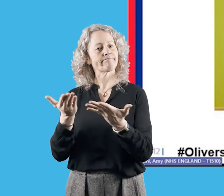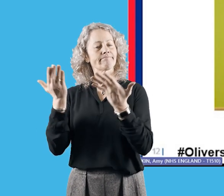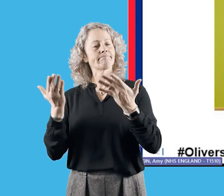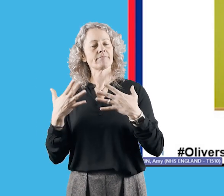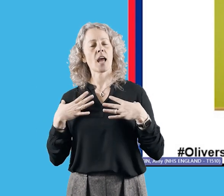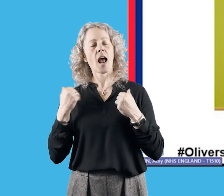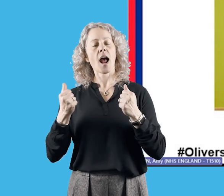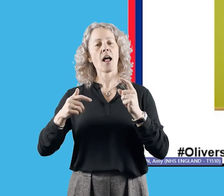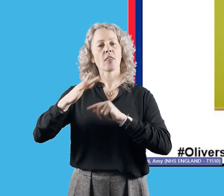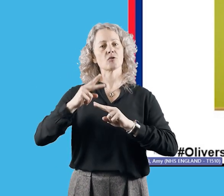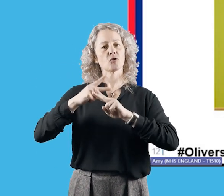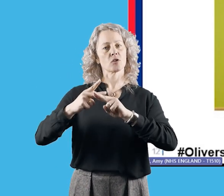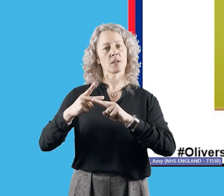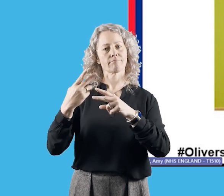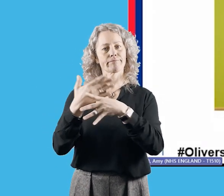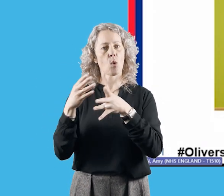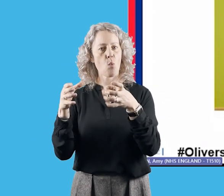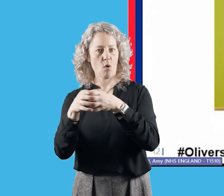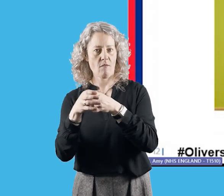social care workforce to make a difference.